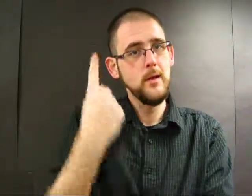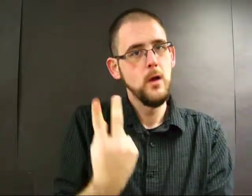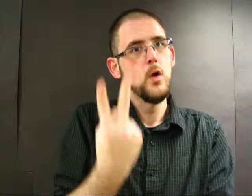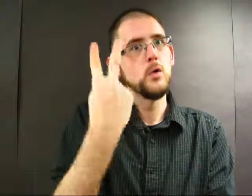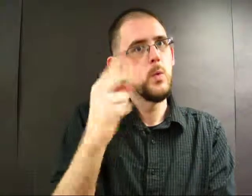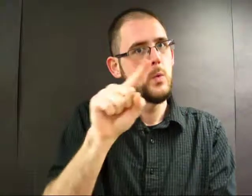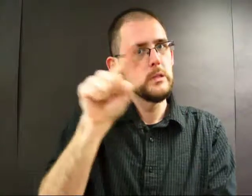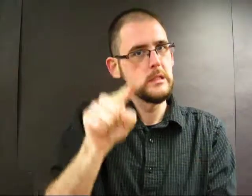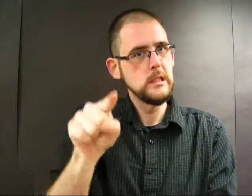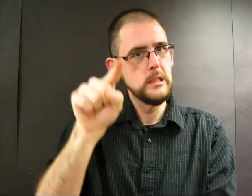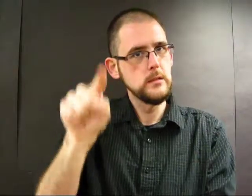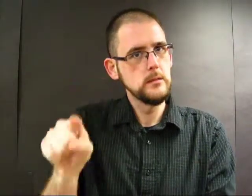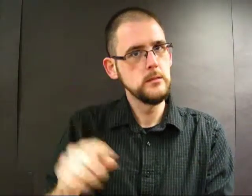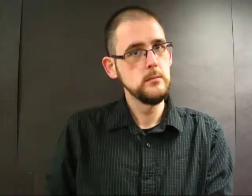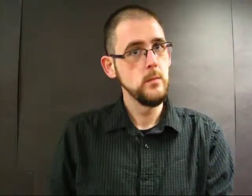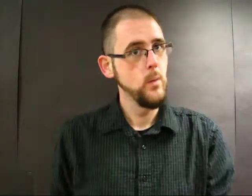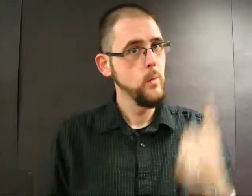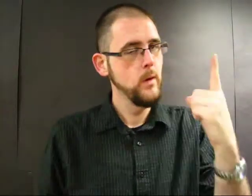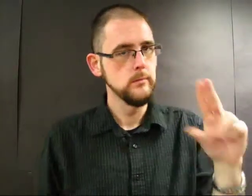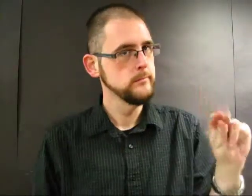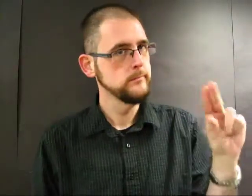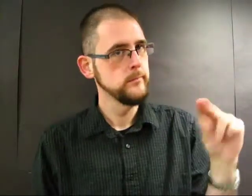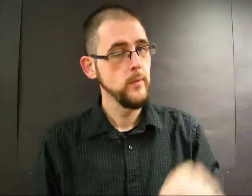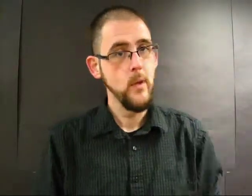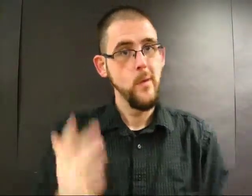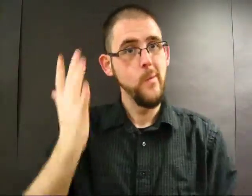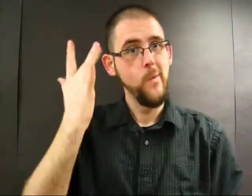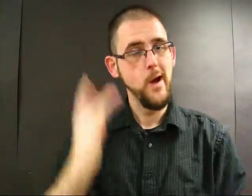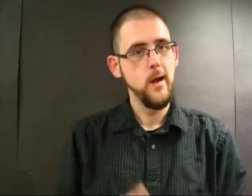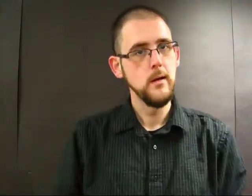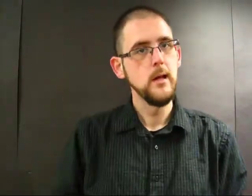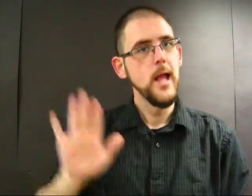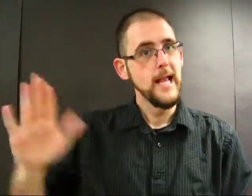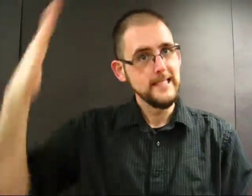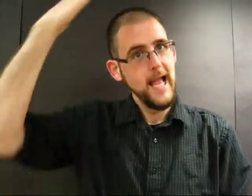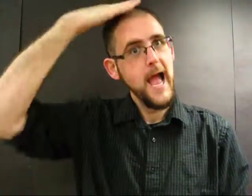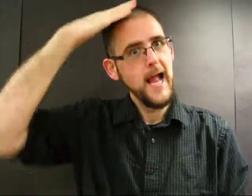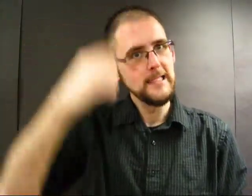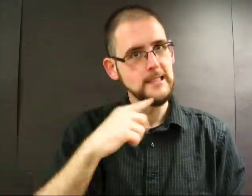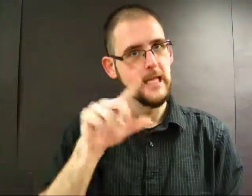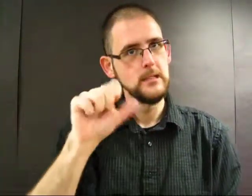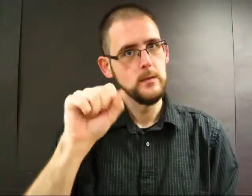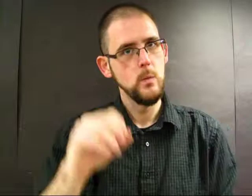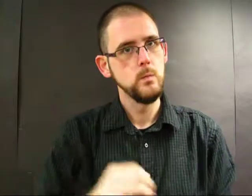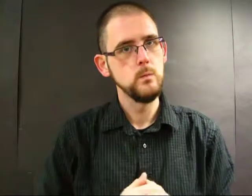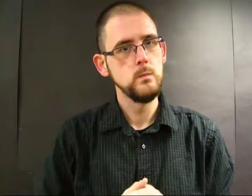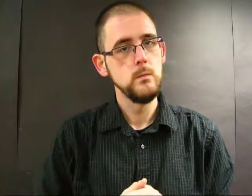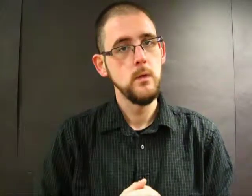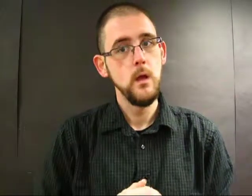With 2 Zs, not one. Why? Because his hat says so.